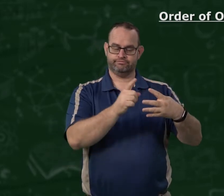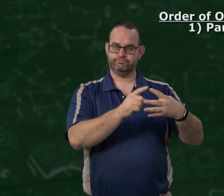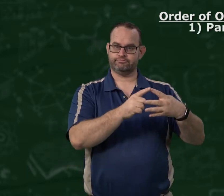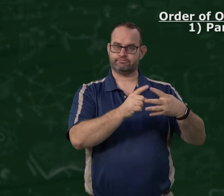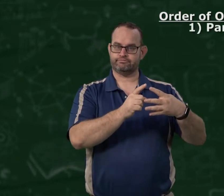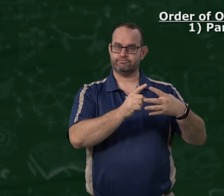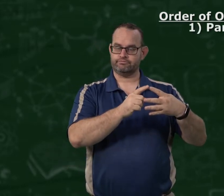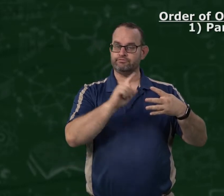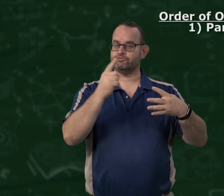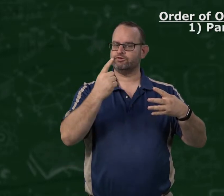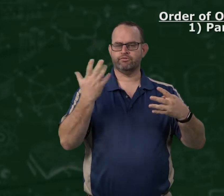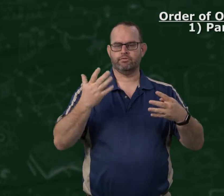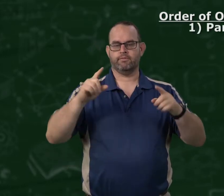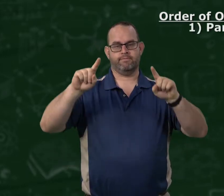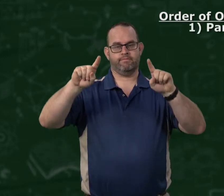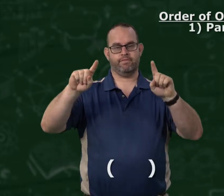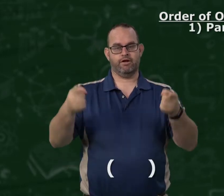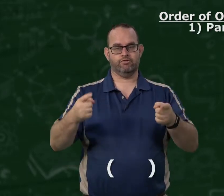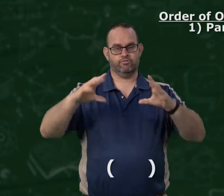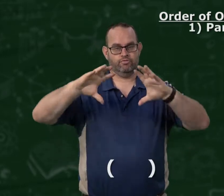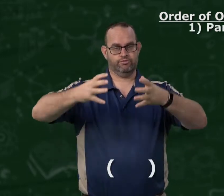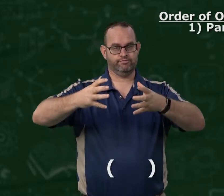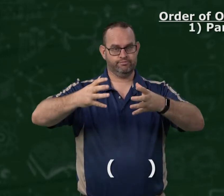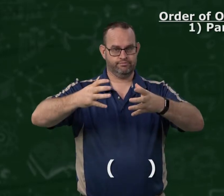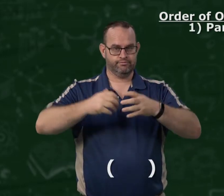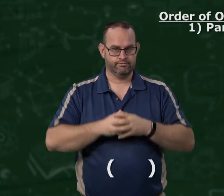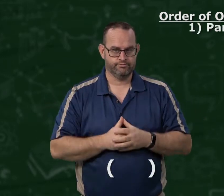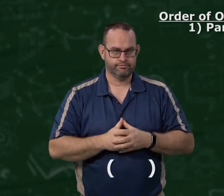Step 1 is parentheses.